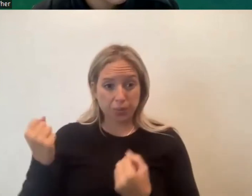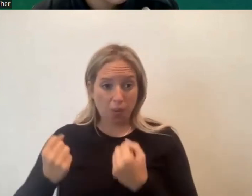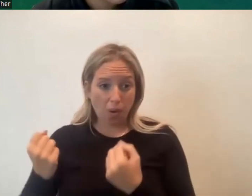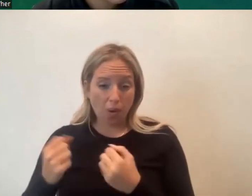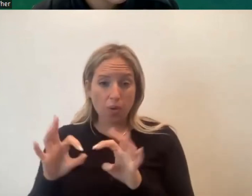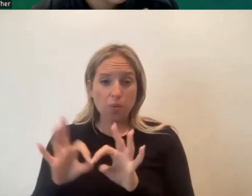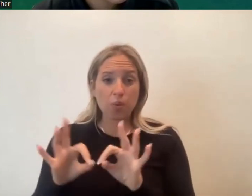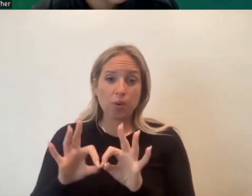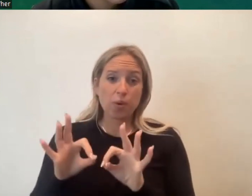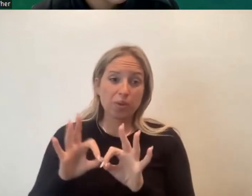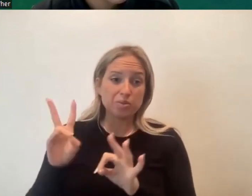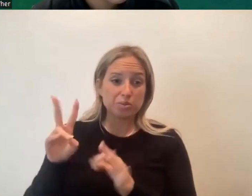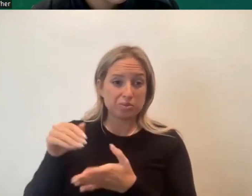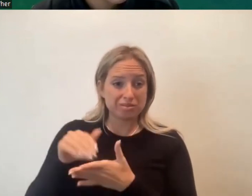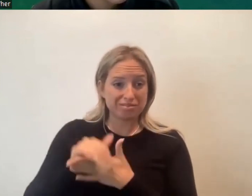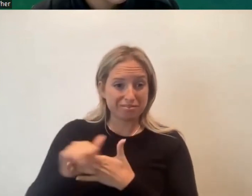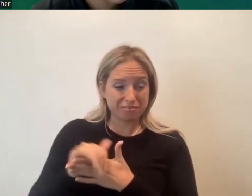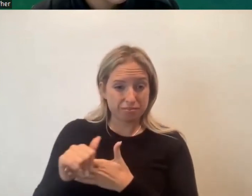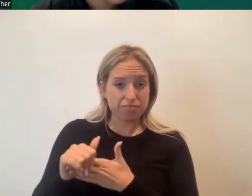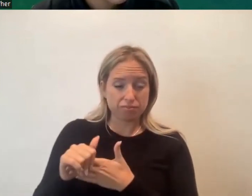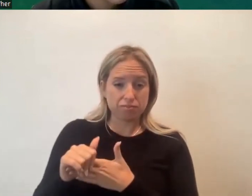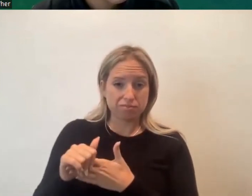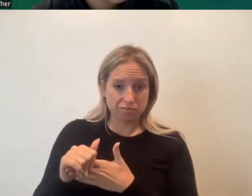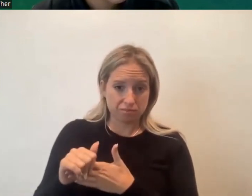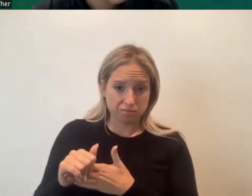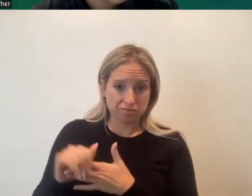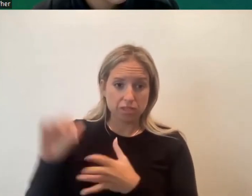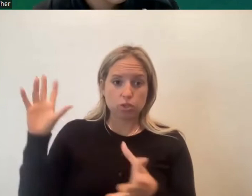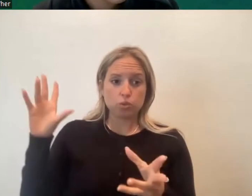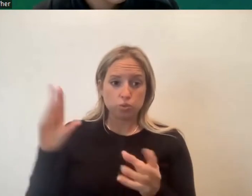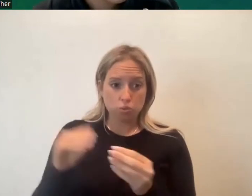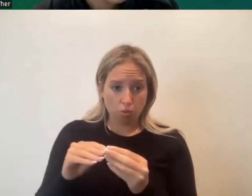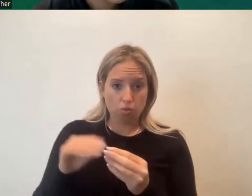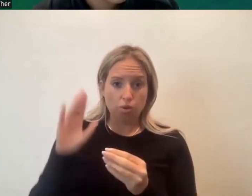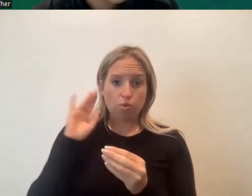maybe $2,000, that total. They're going to add both of those together.